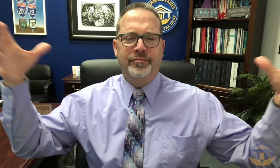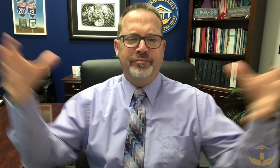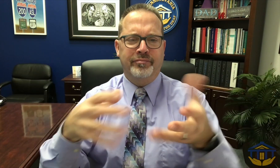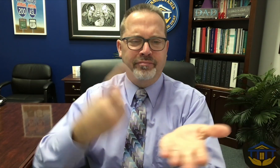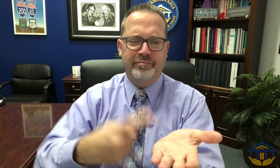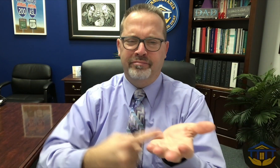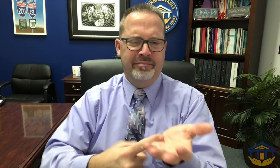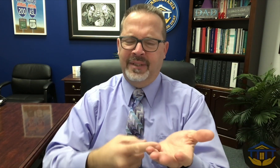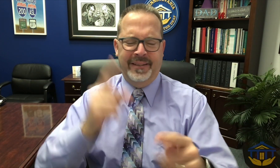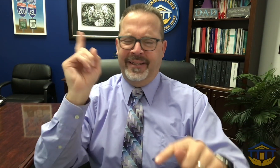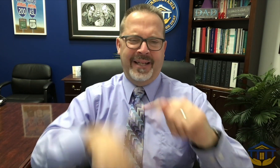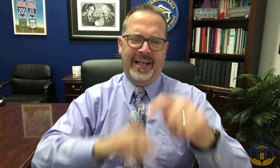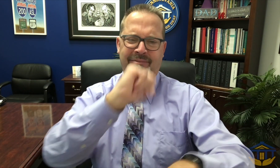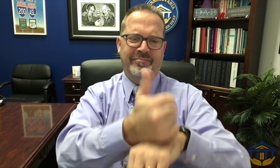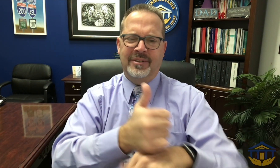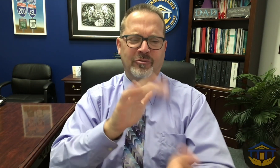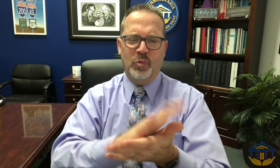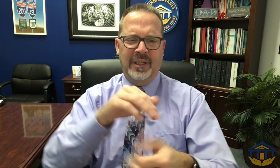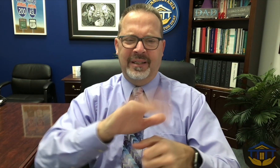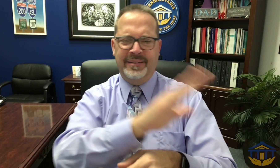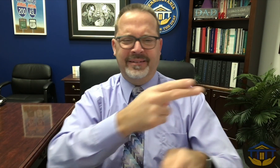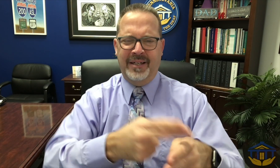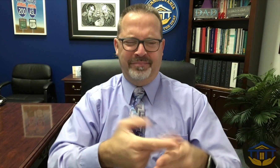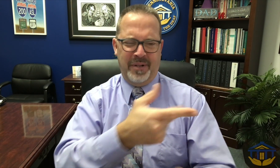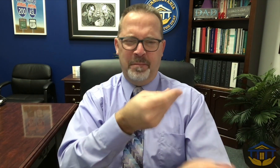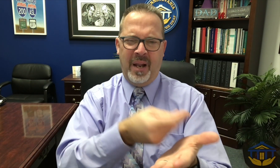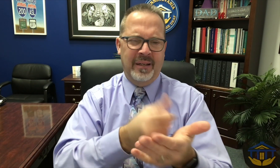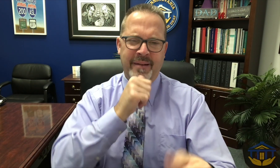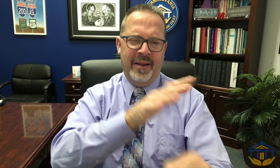with his wealth. In 1960 when it was determined that he didn't leave enough money to actually